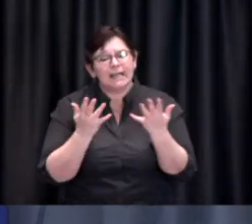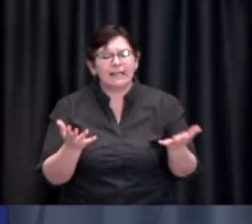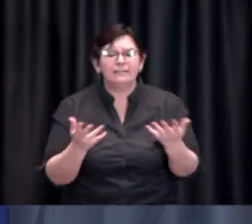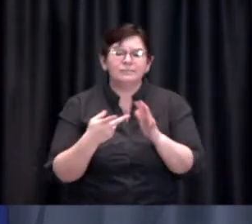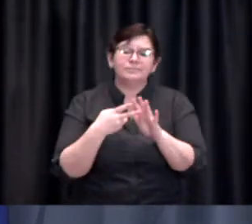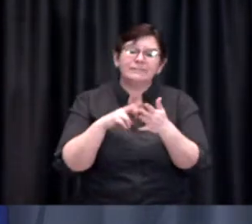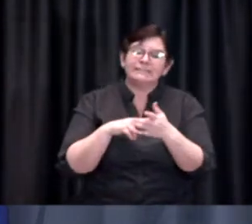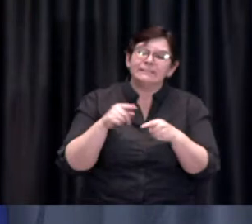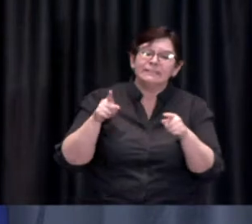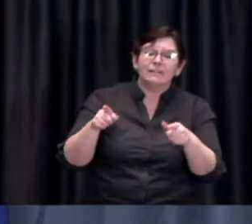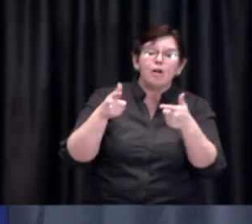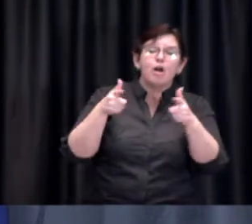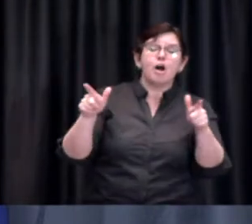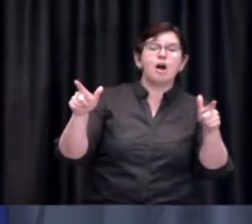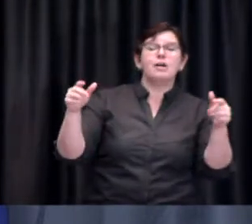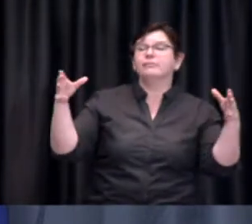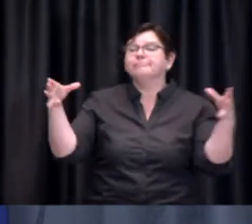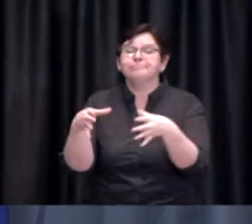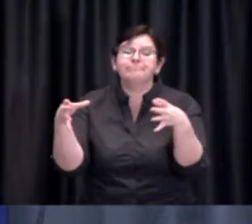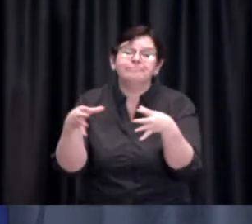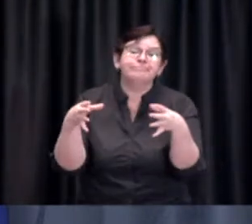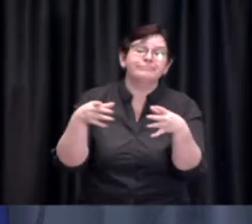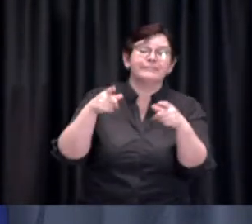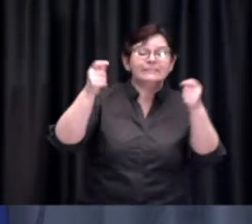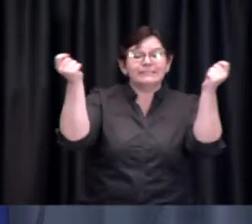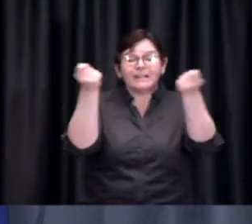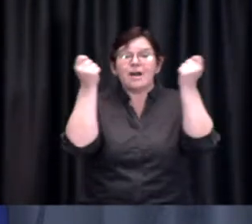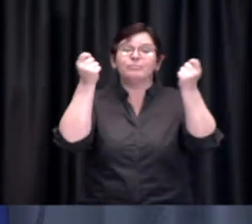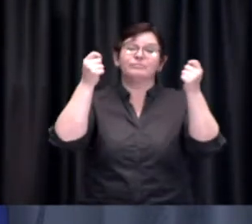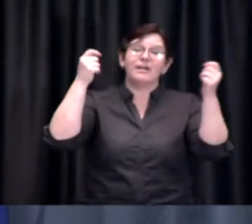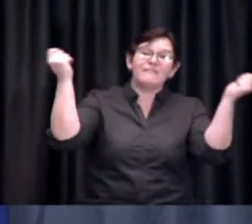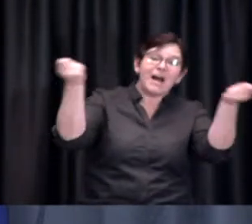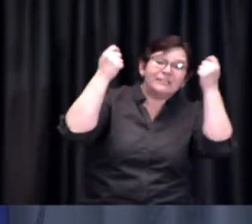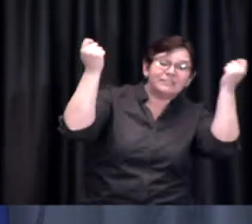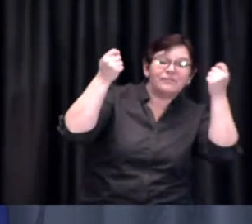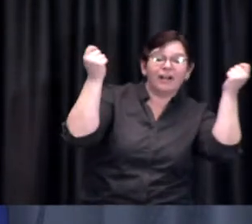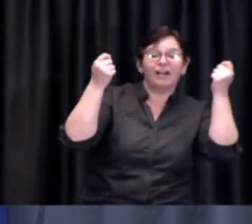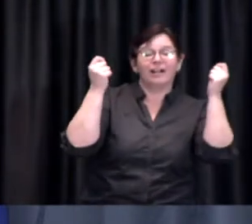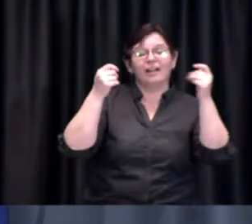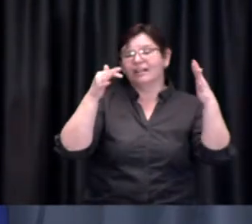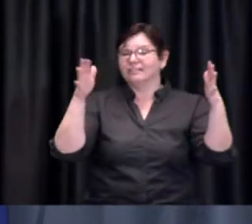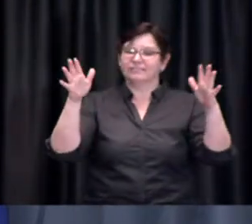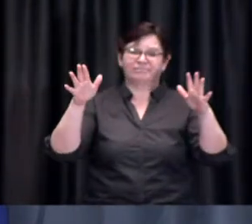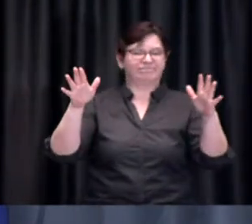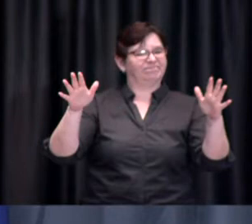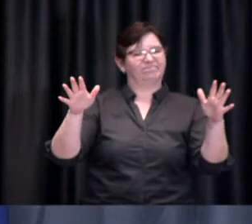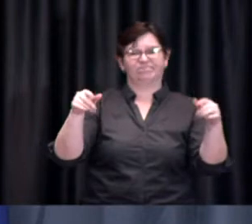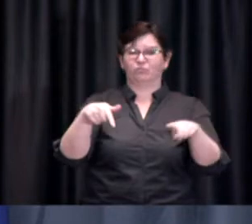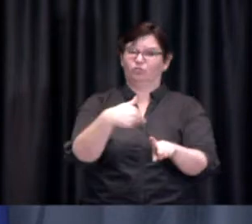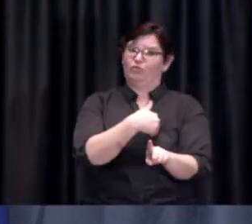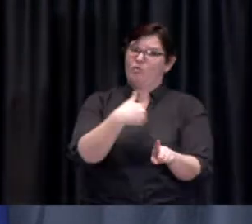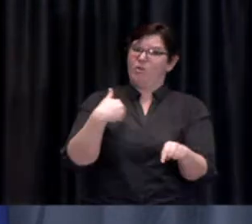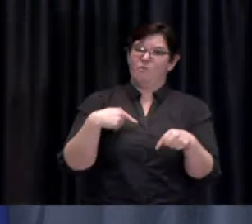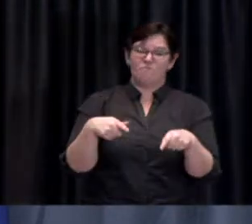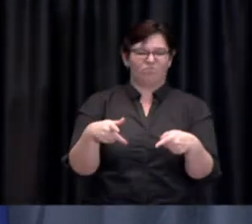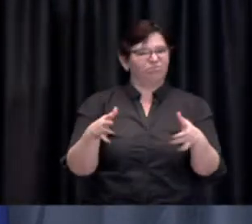to celebrate some of the festivals and parades that our city cherishes the most and that cause many many people to come and visit our city.